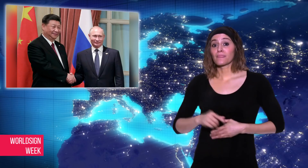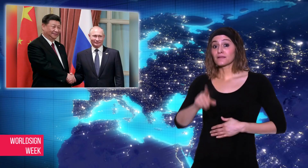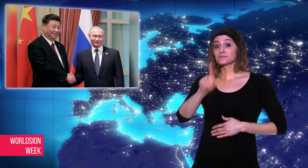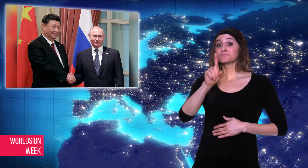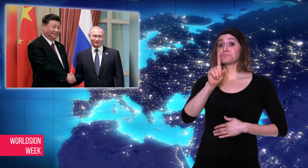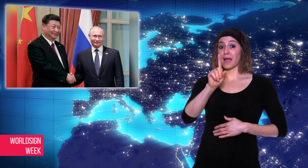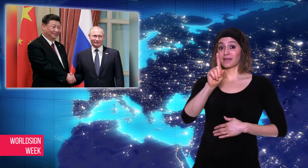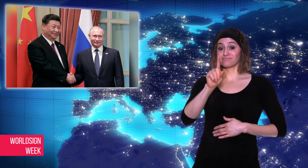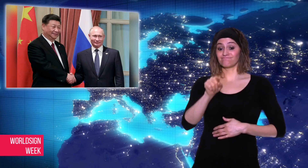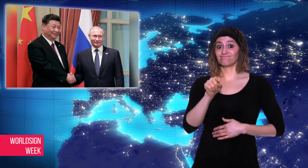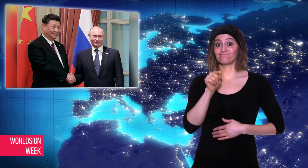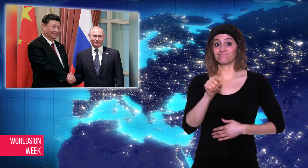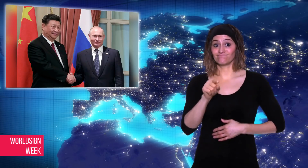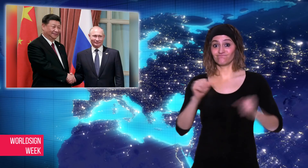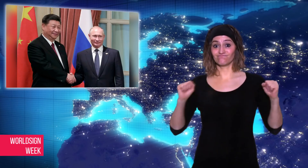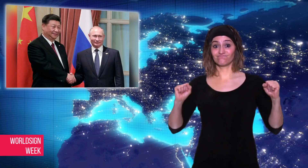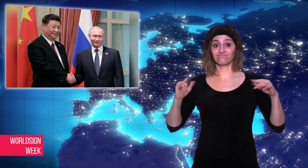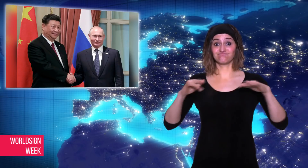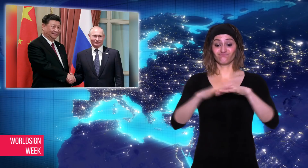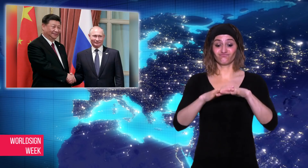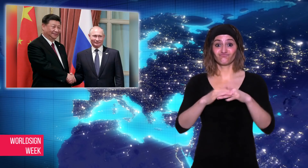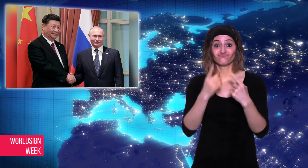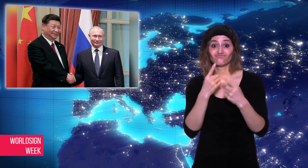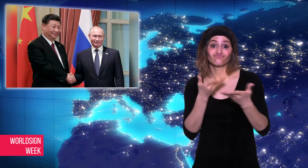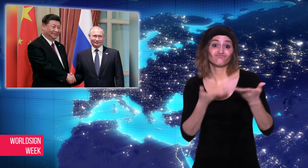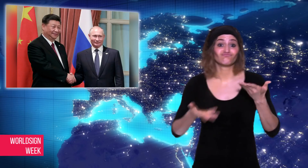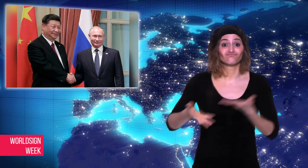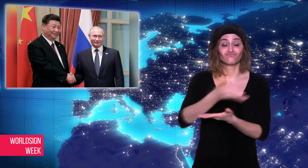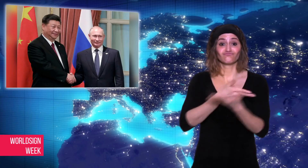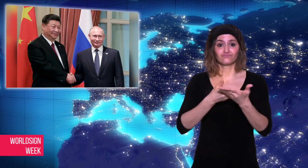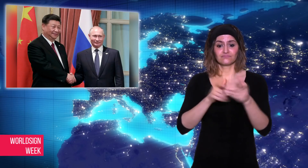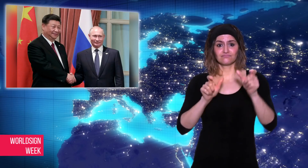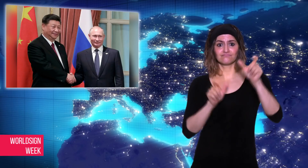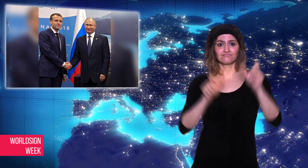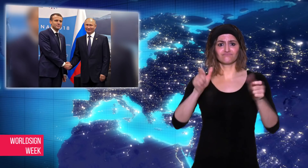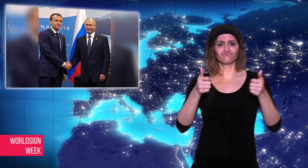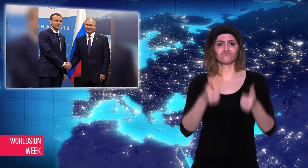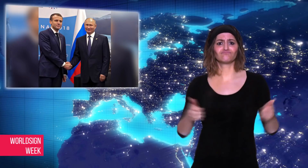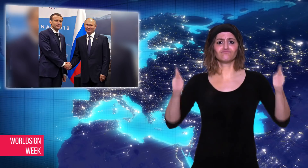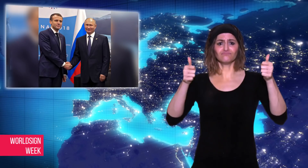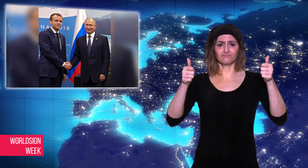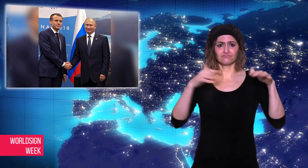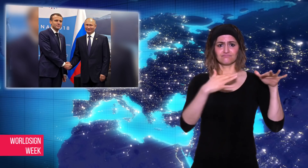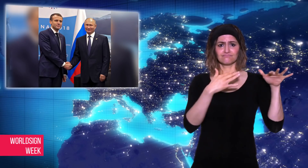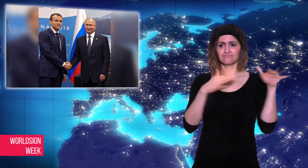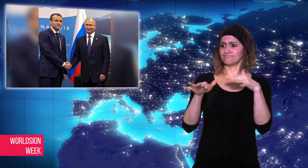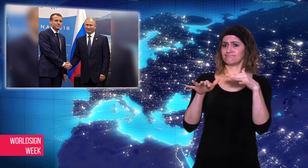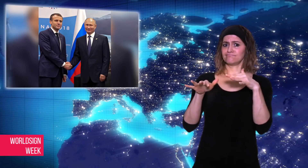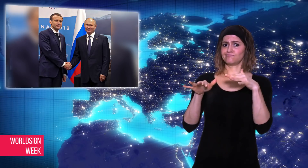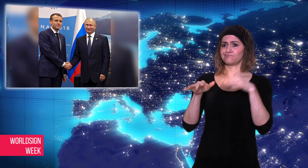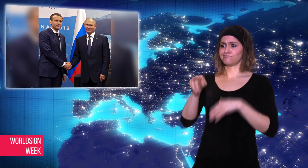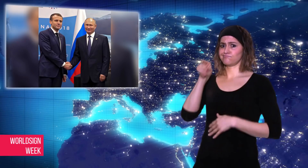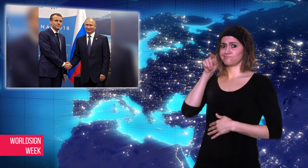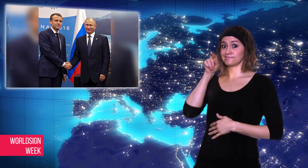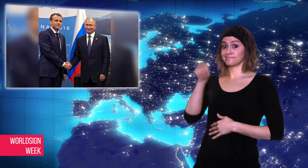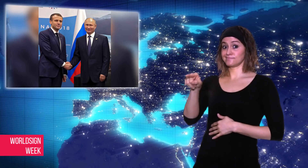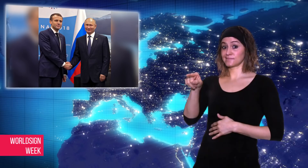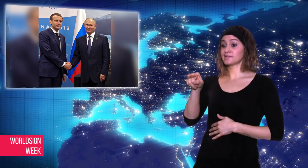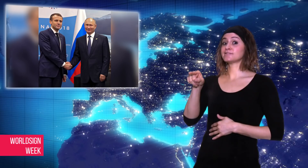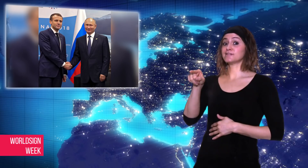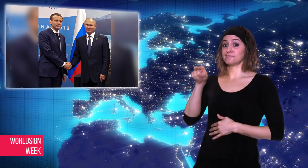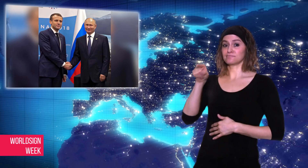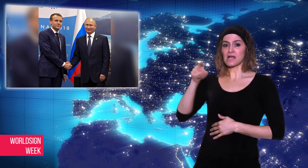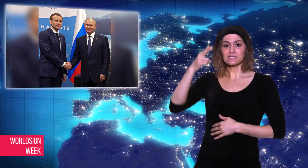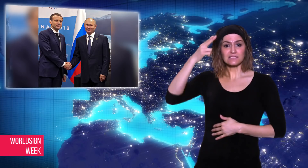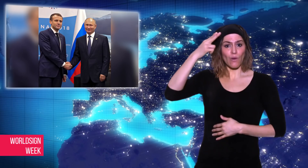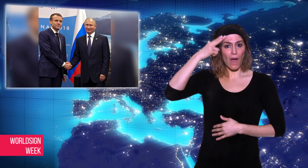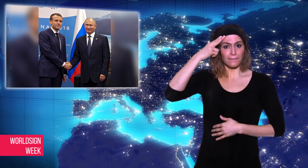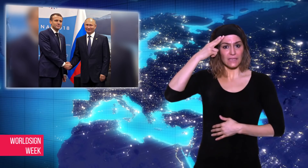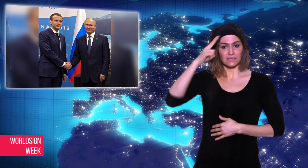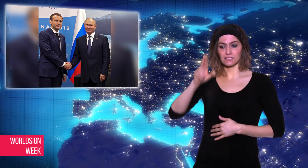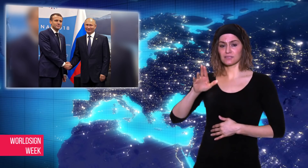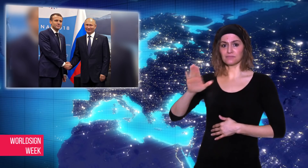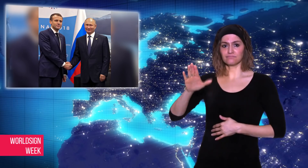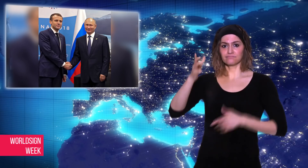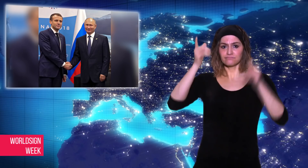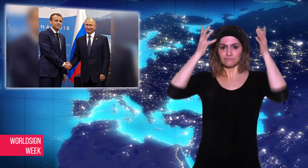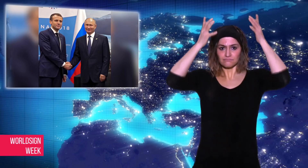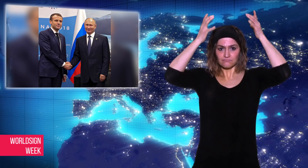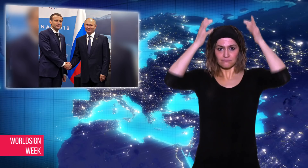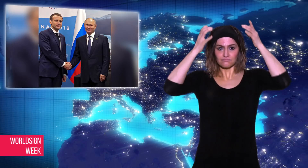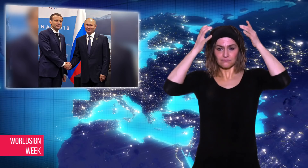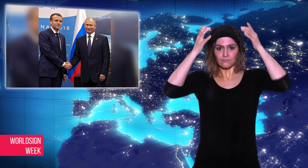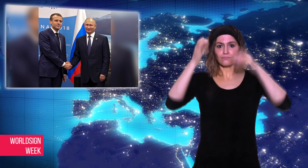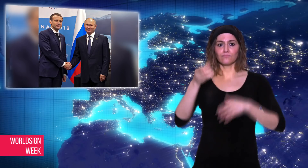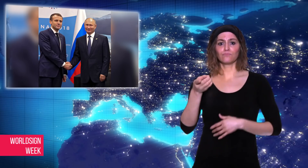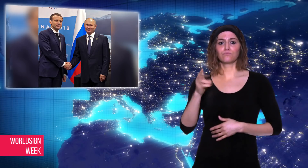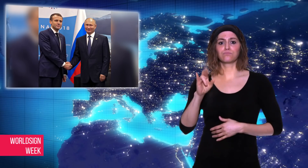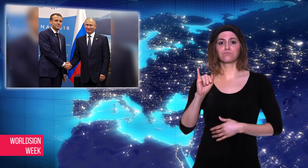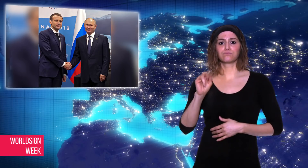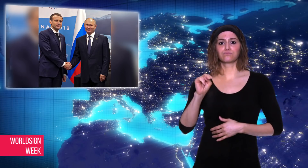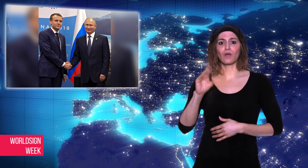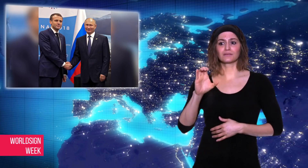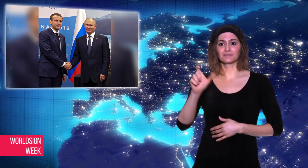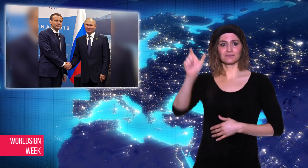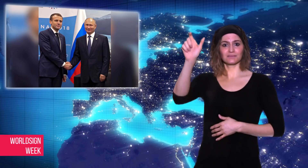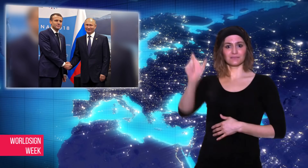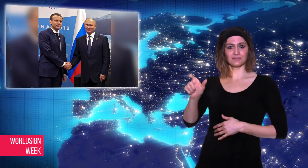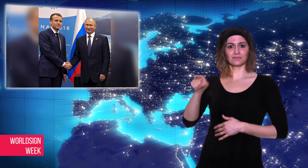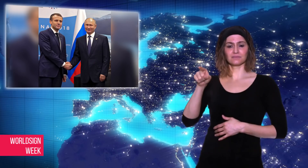over his alleged involvement in the murder of